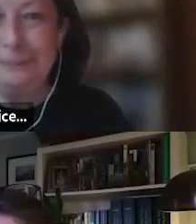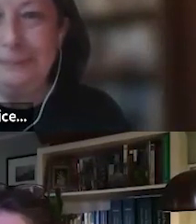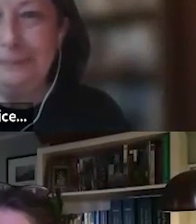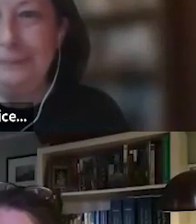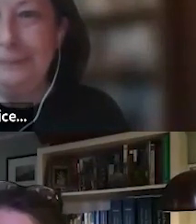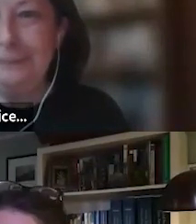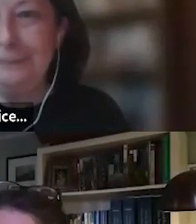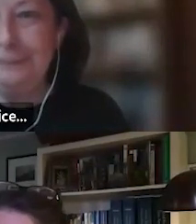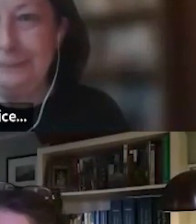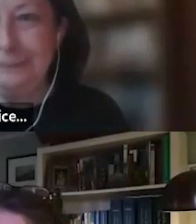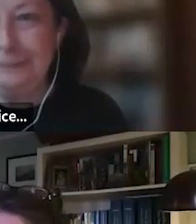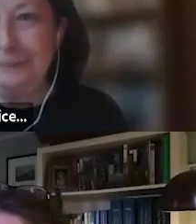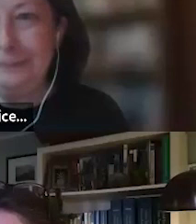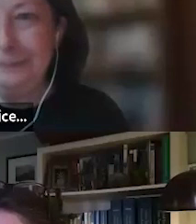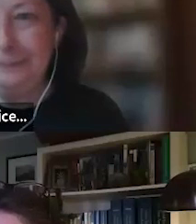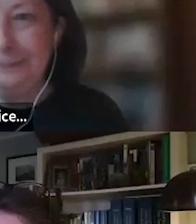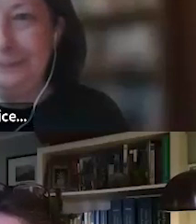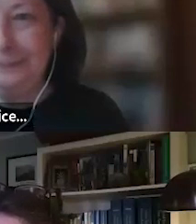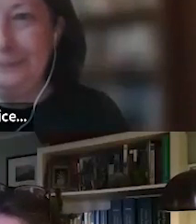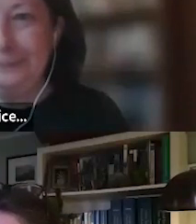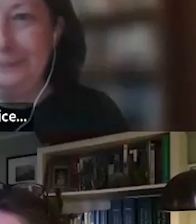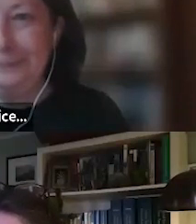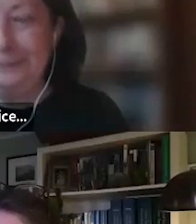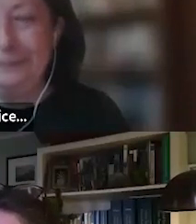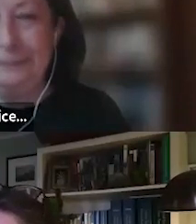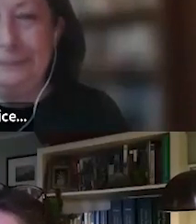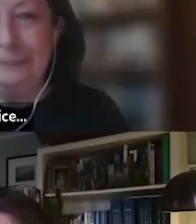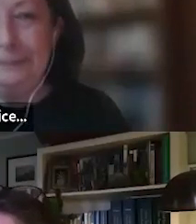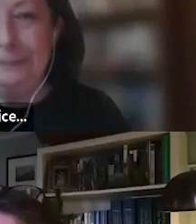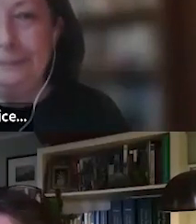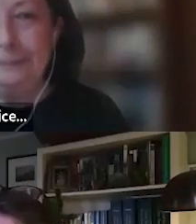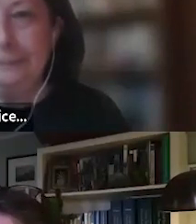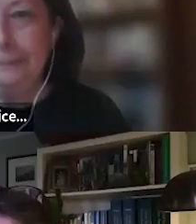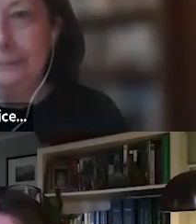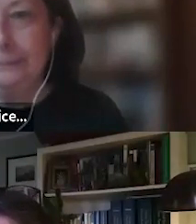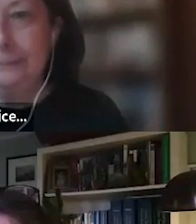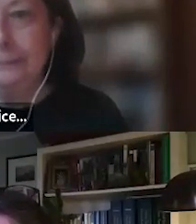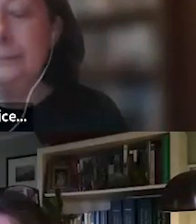it goes beyond what you learned in the SOAR training, and just hearing this information over and over again